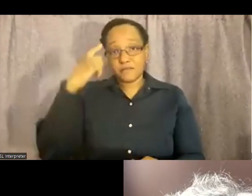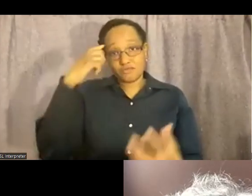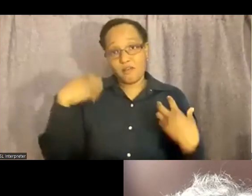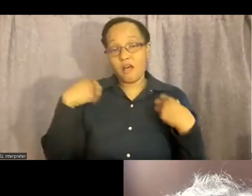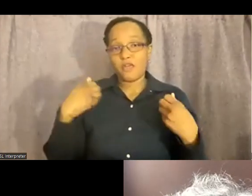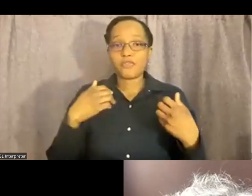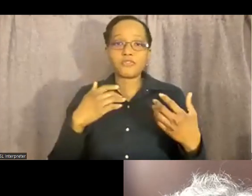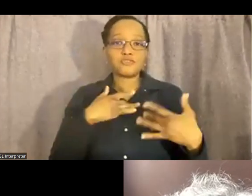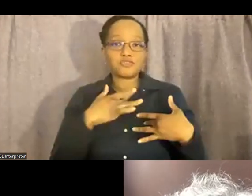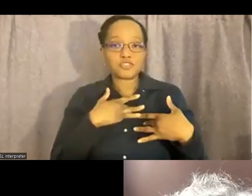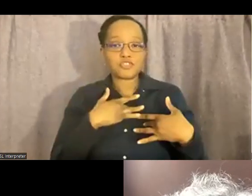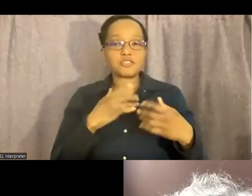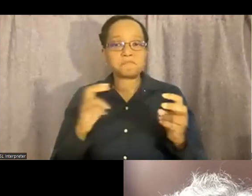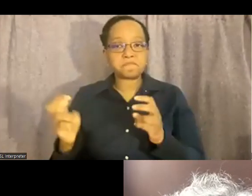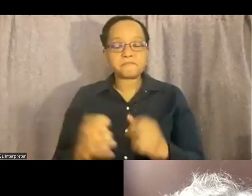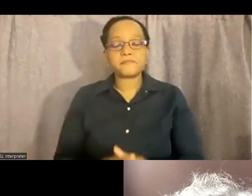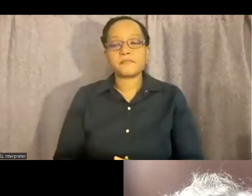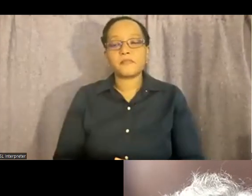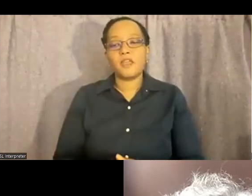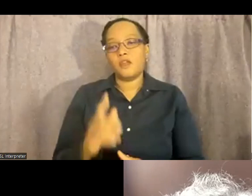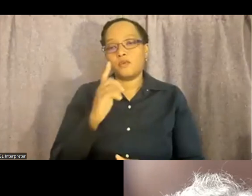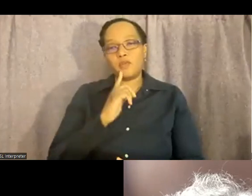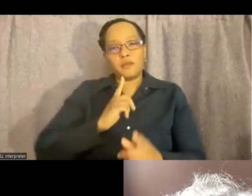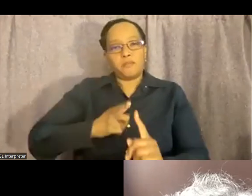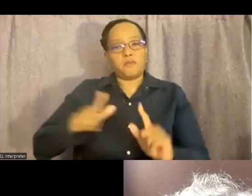And to really frame today that this isn't an either/or conversation.